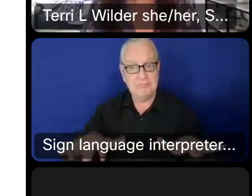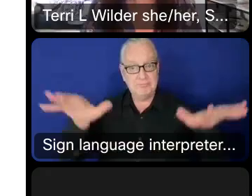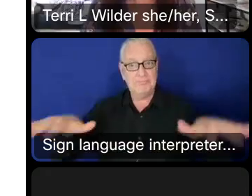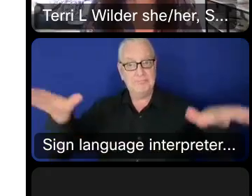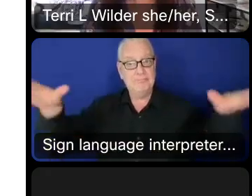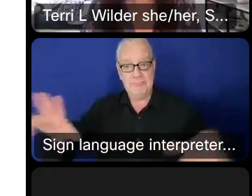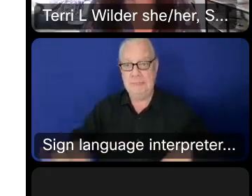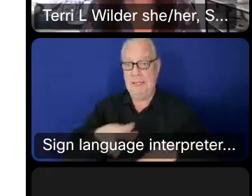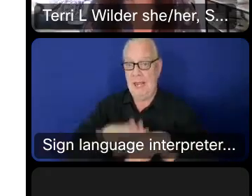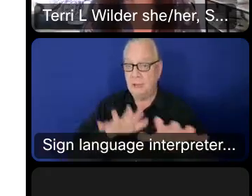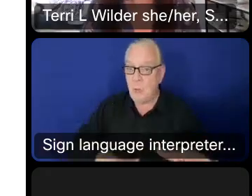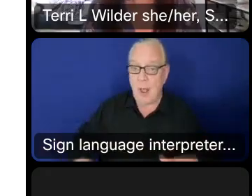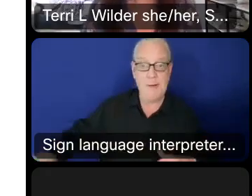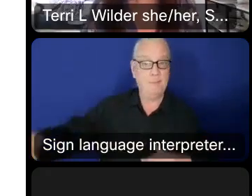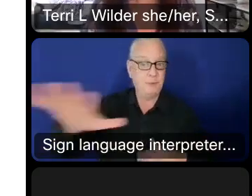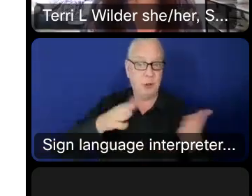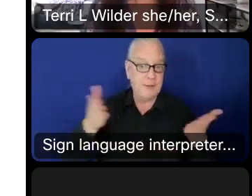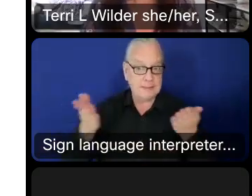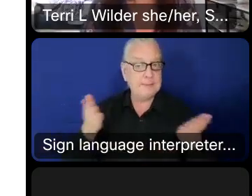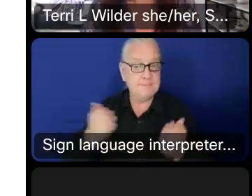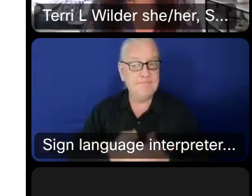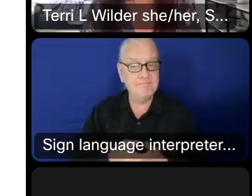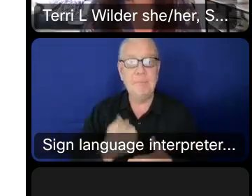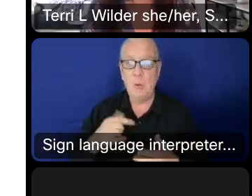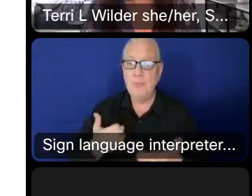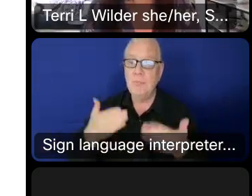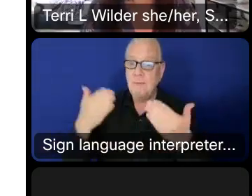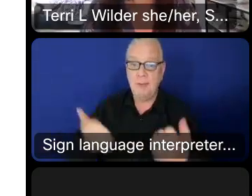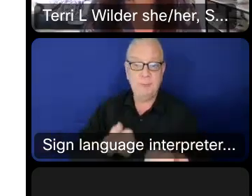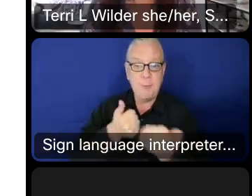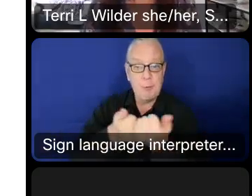national organization that offers supportive services and